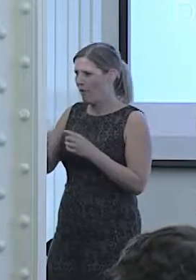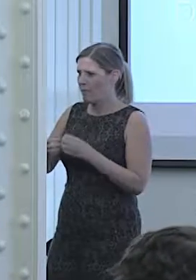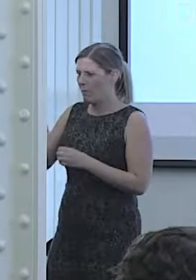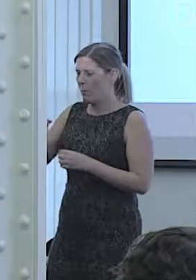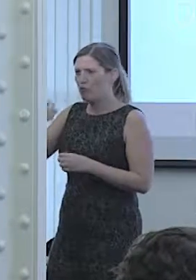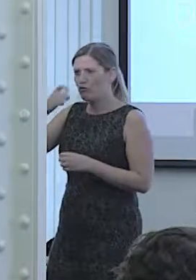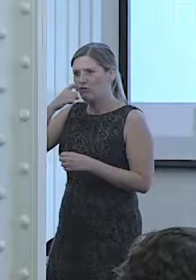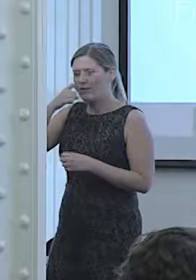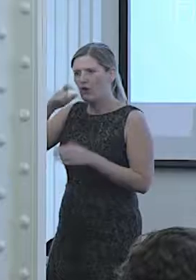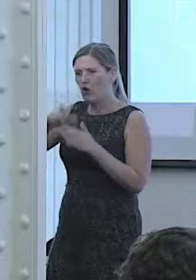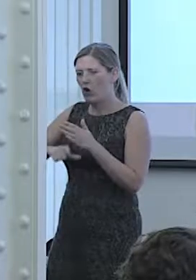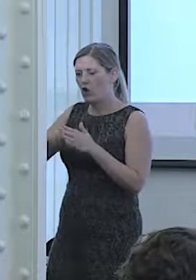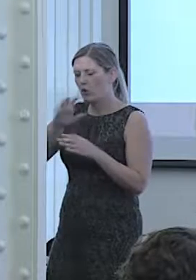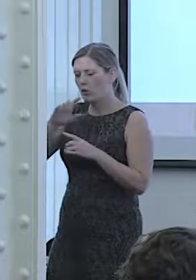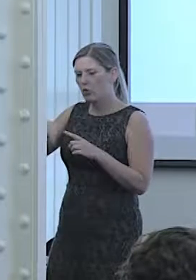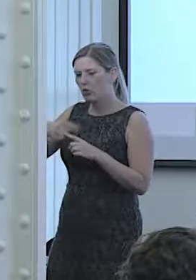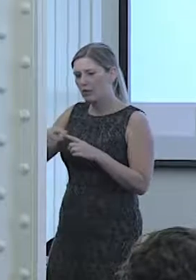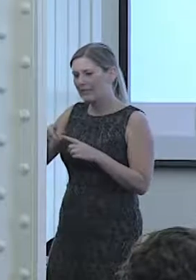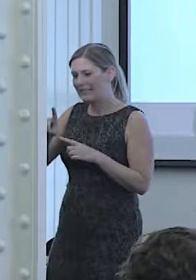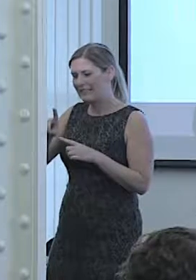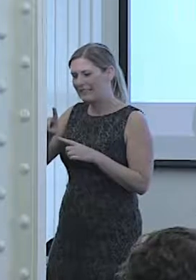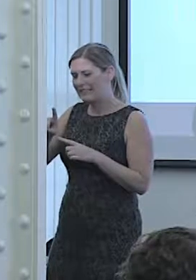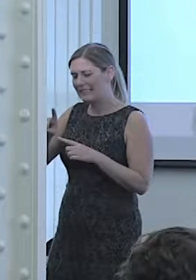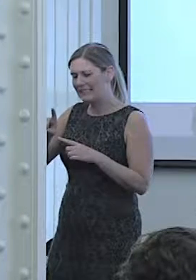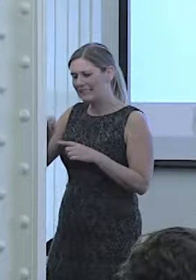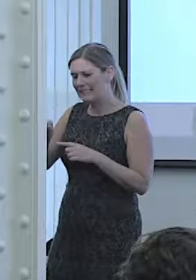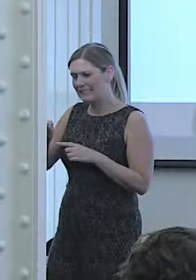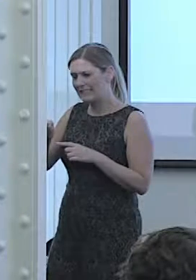article called A Disabled Gene's Guide to Dom.